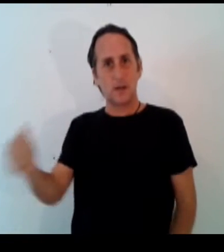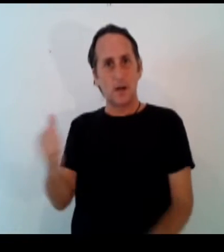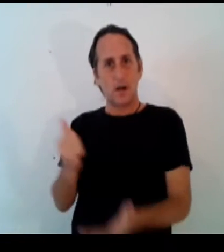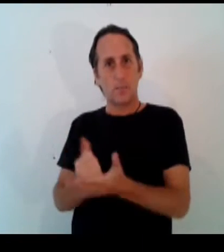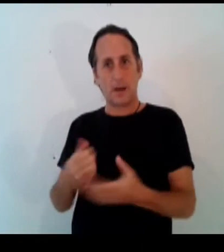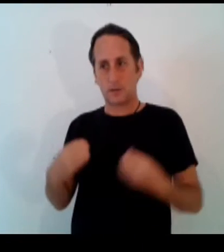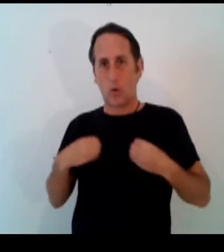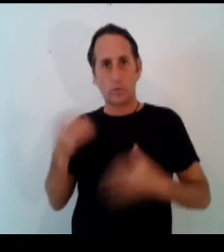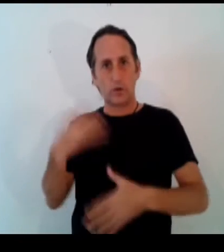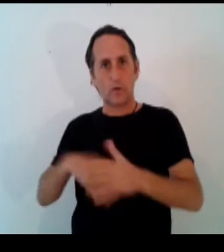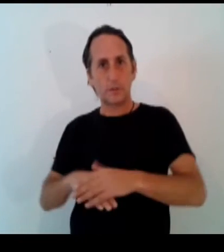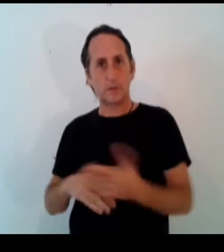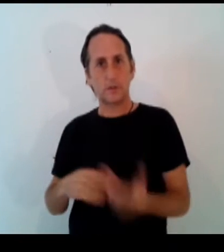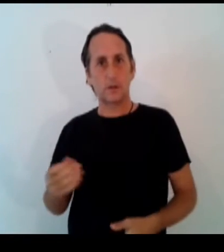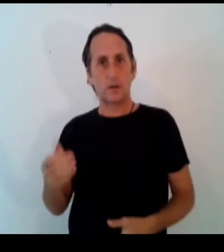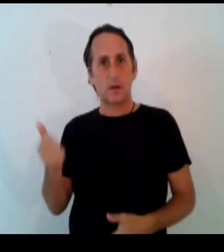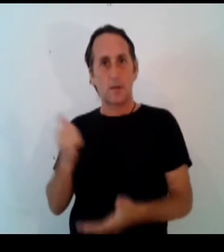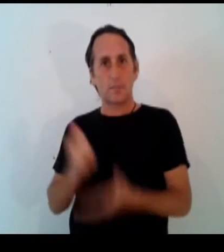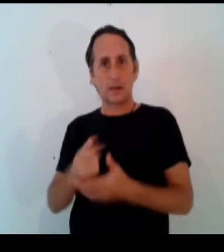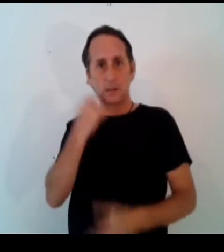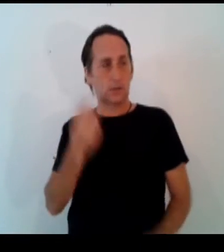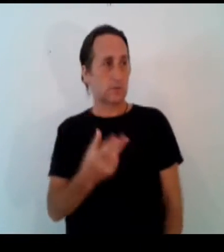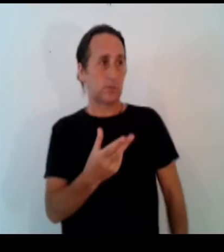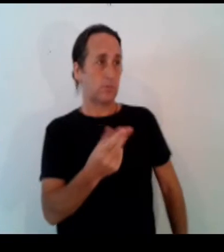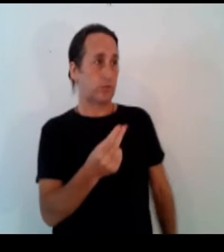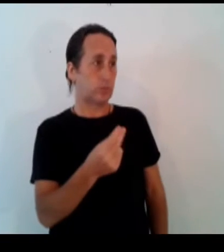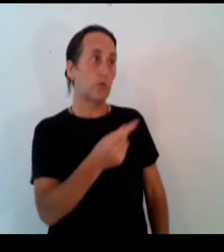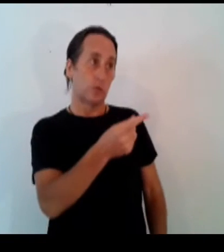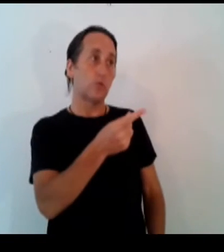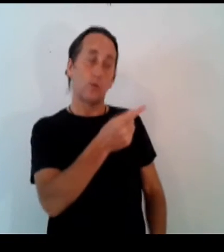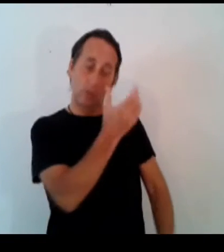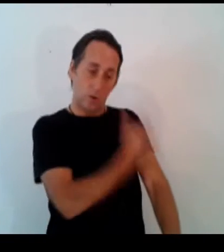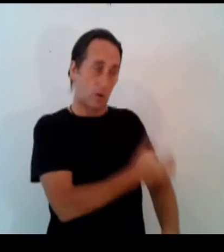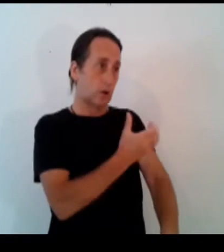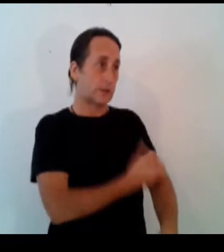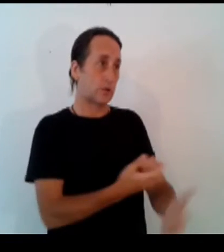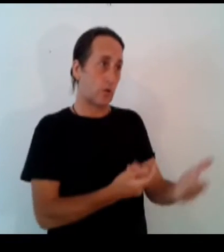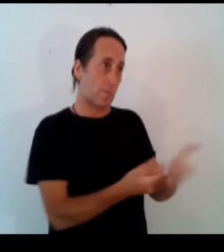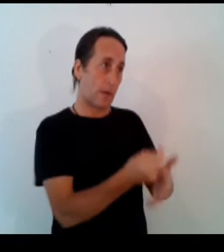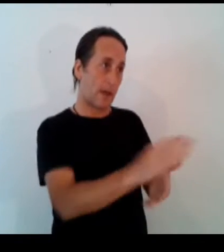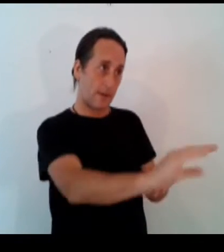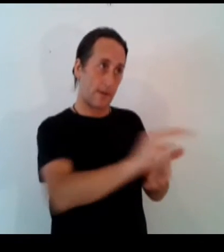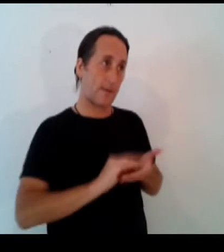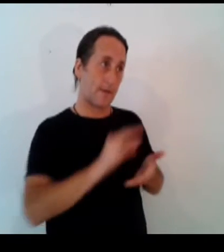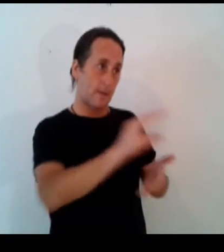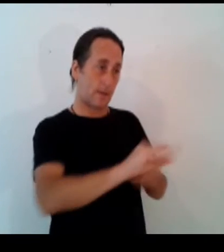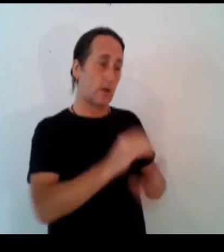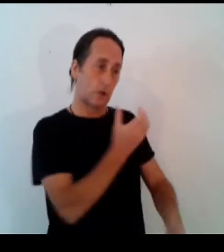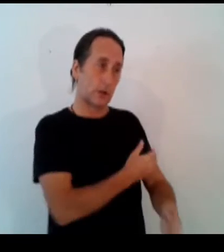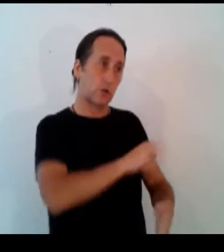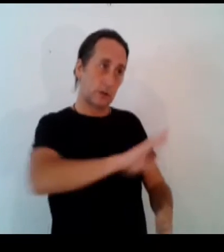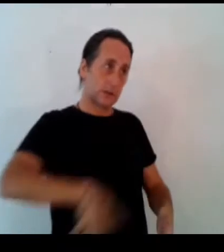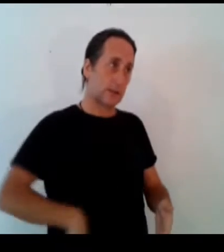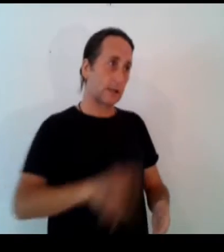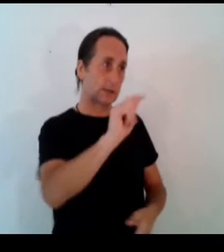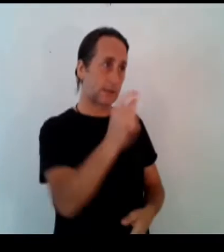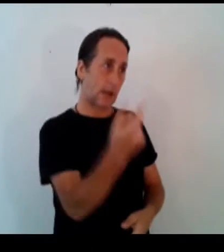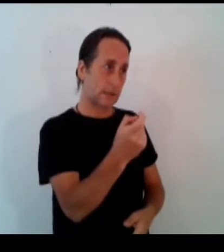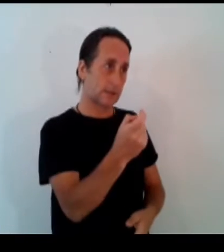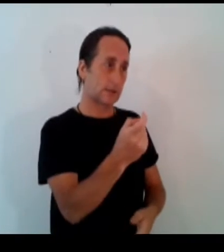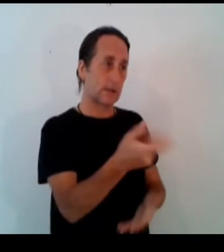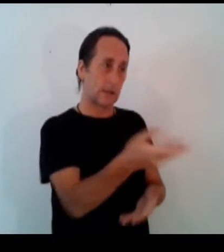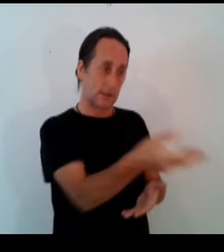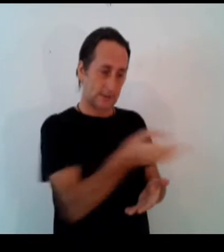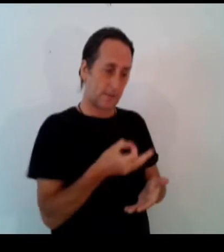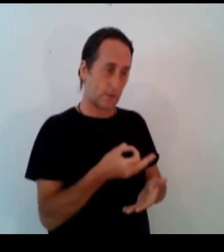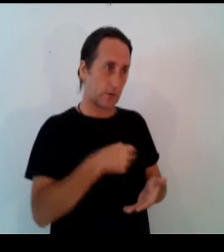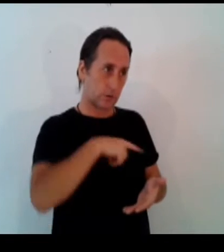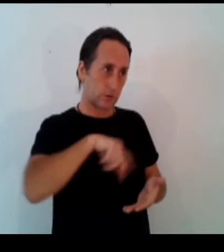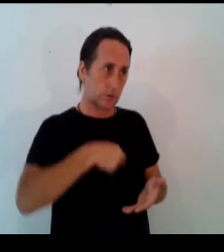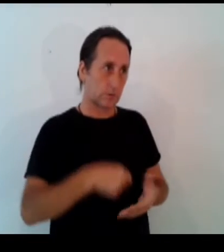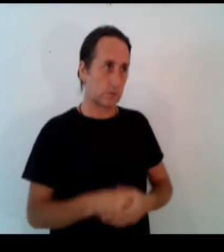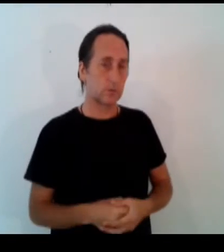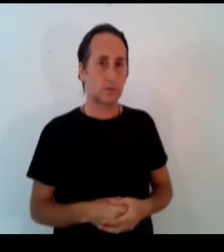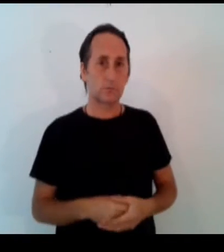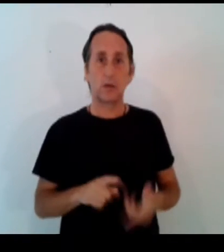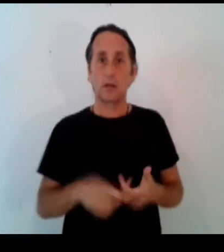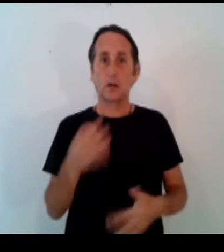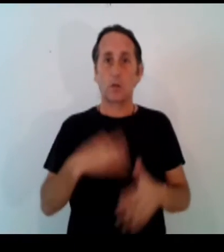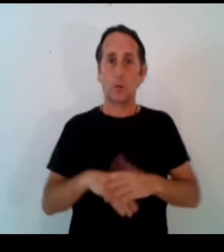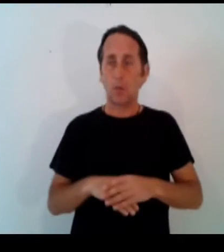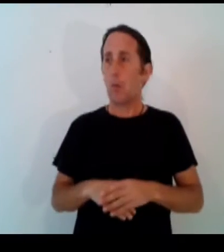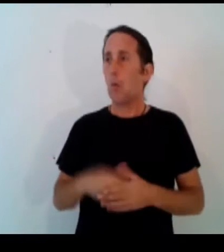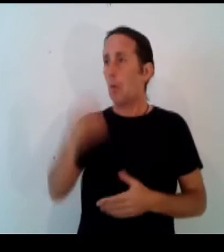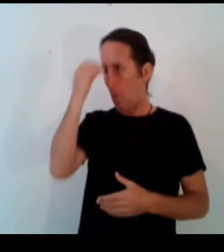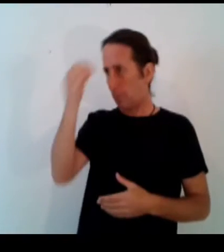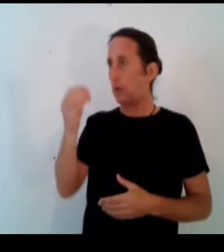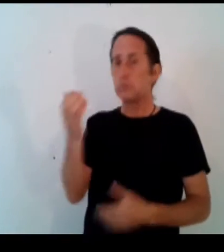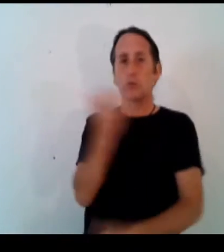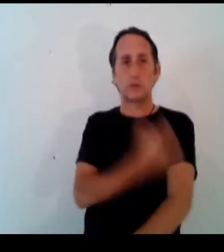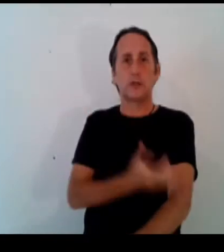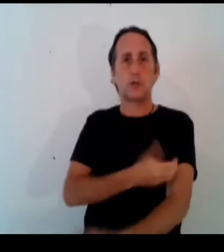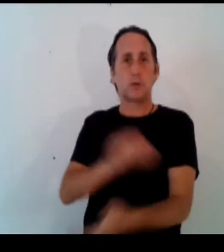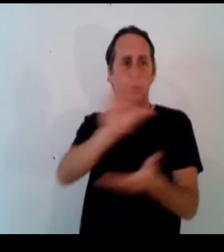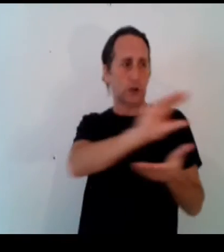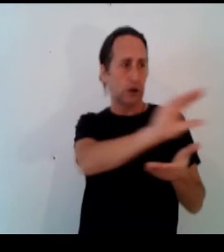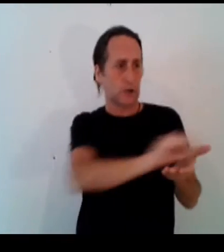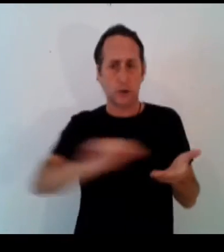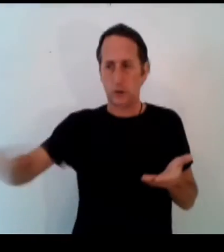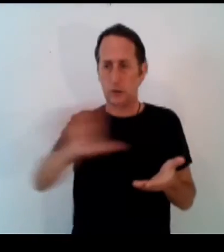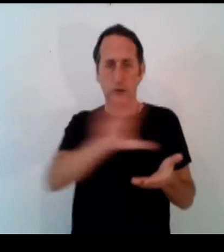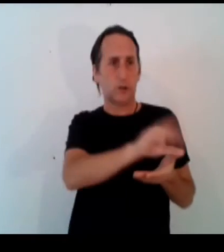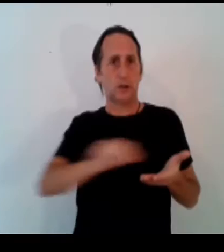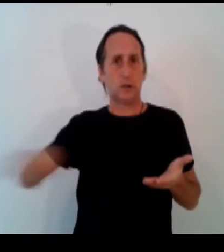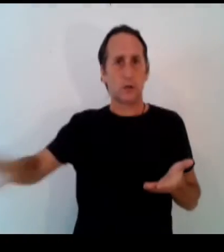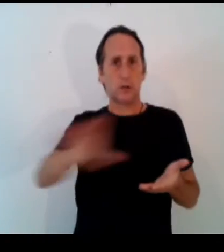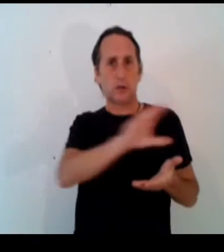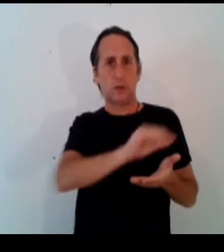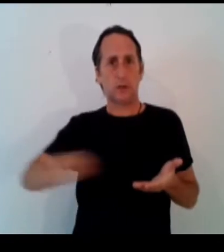Its the banks which owned the government, the banks said, "No! You are going to continue stealing the taxes and giving it to us." and they did